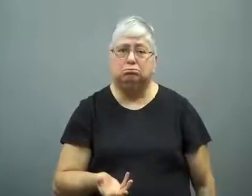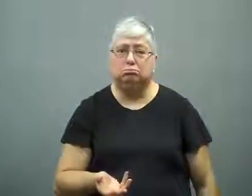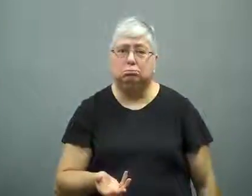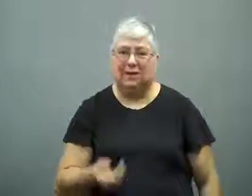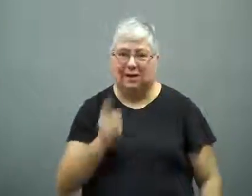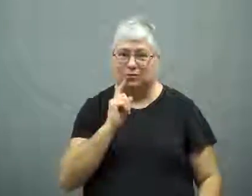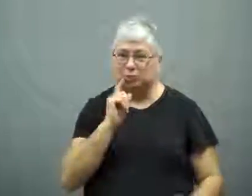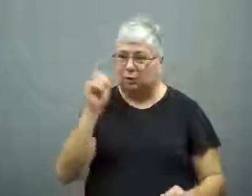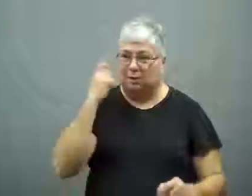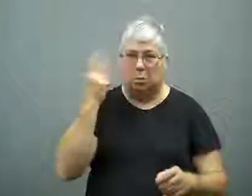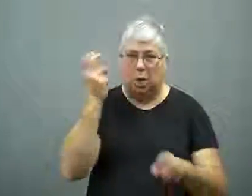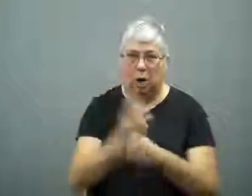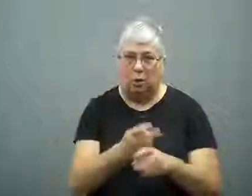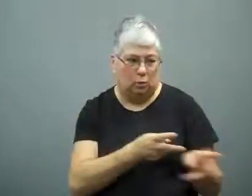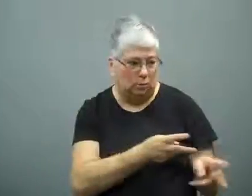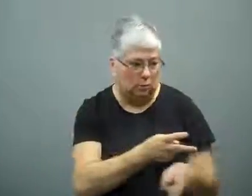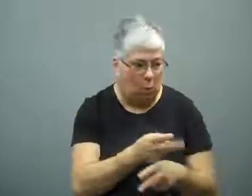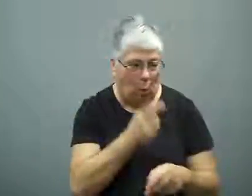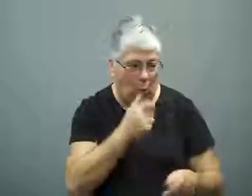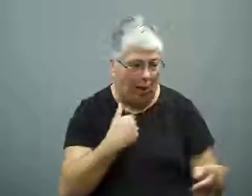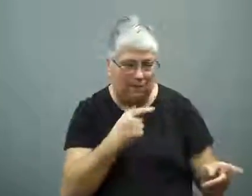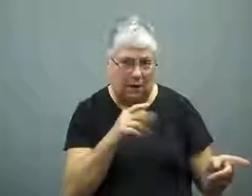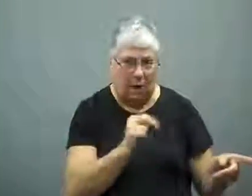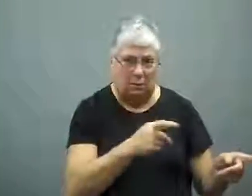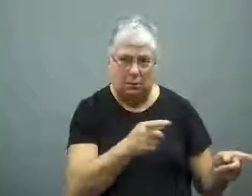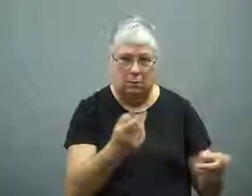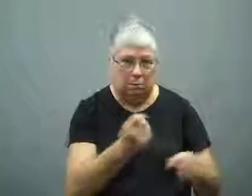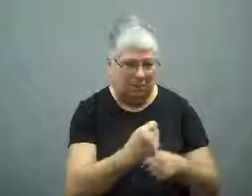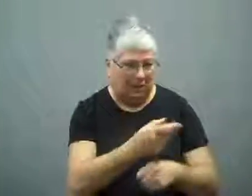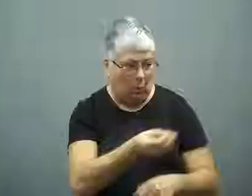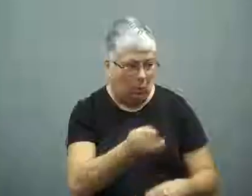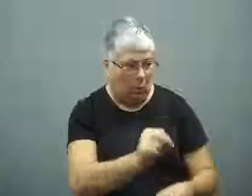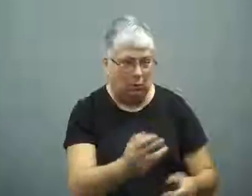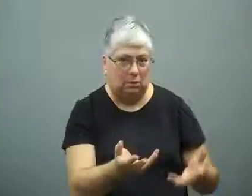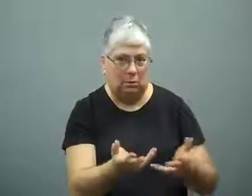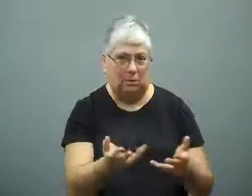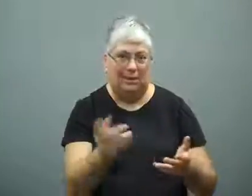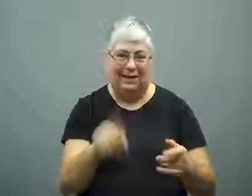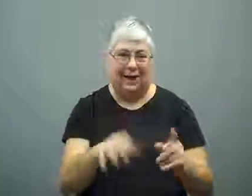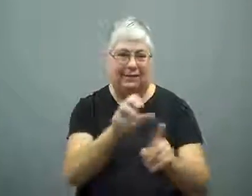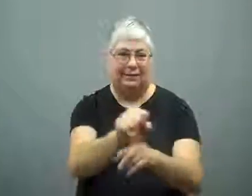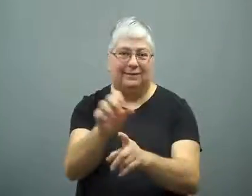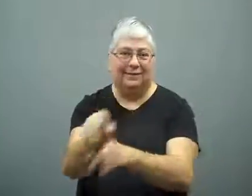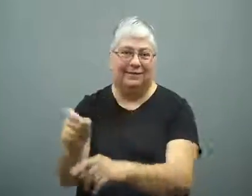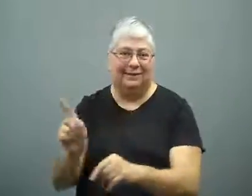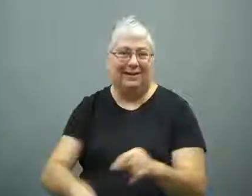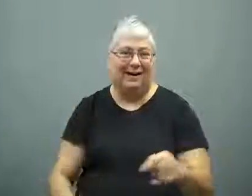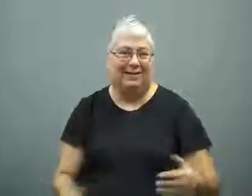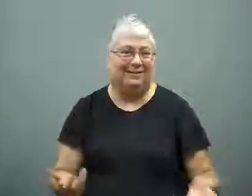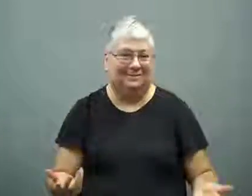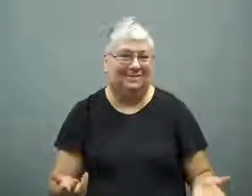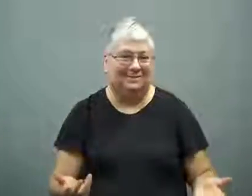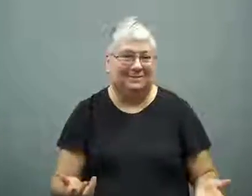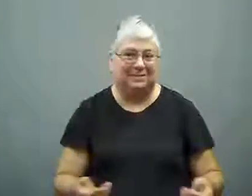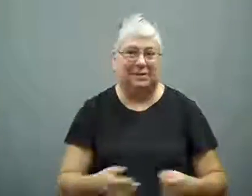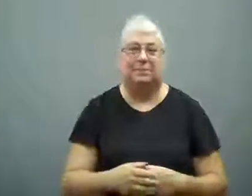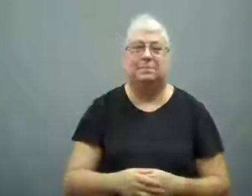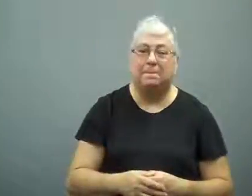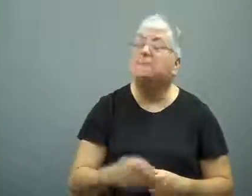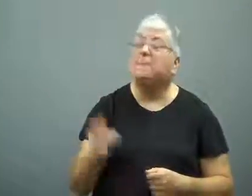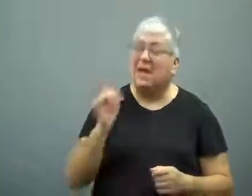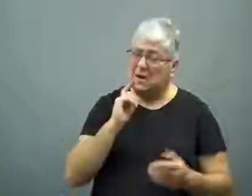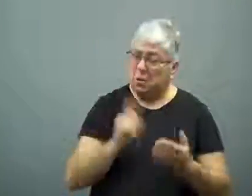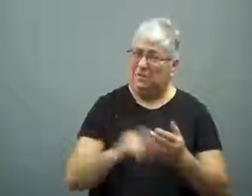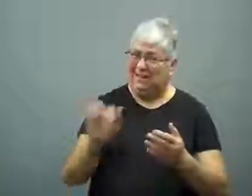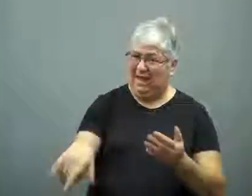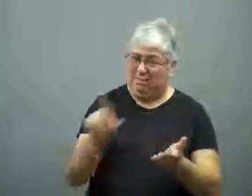That would make it hard for the government to track gun owners.